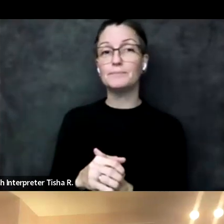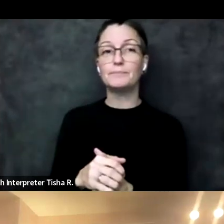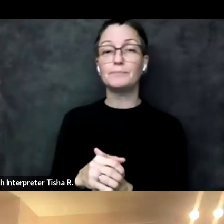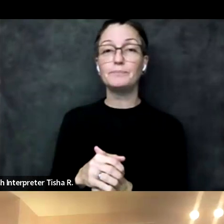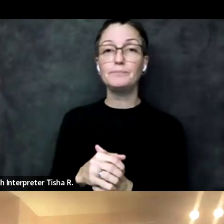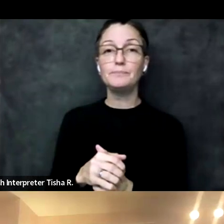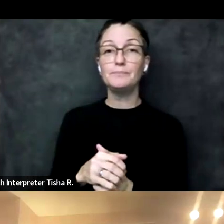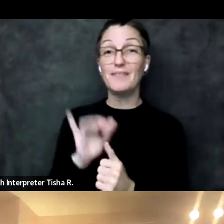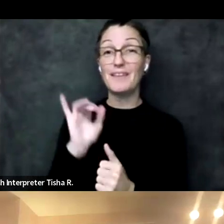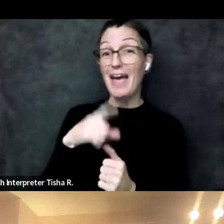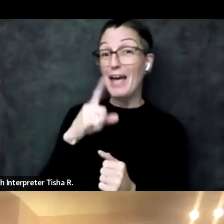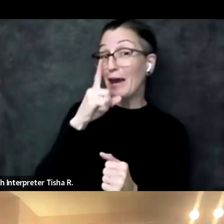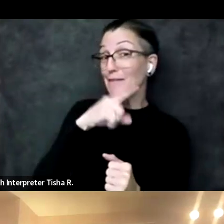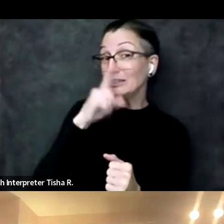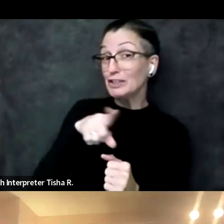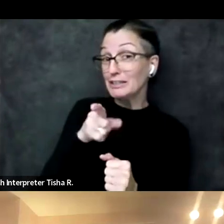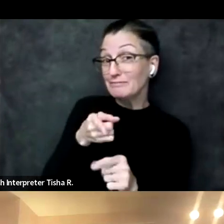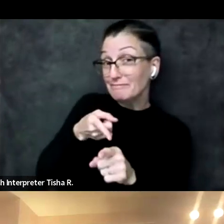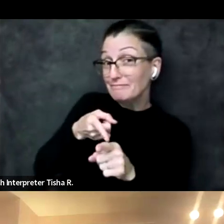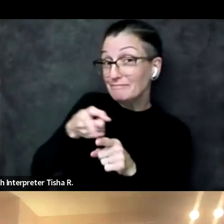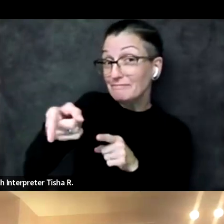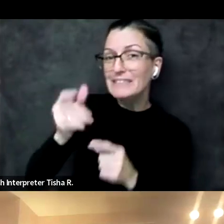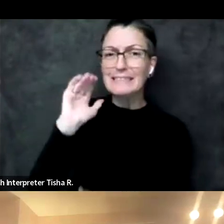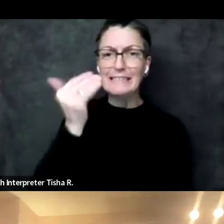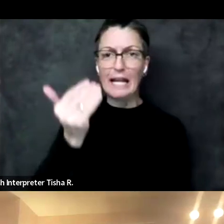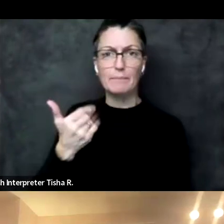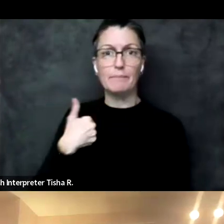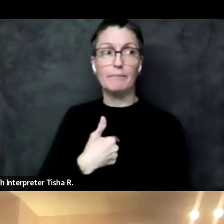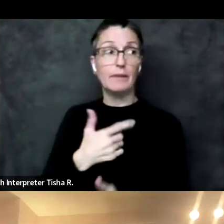space, at least, it seems like as filmmaking became more accessible,